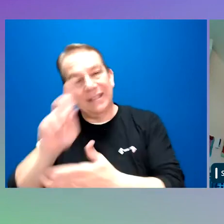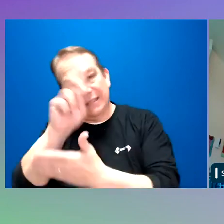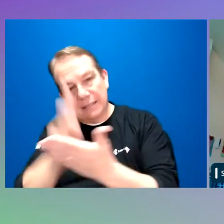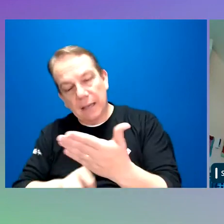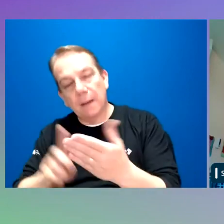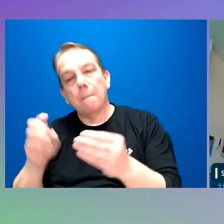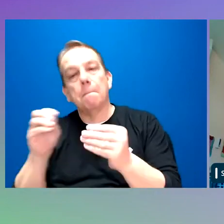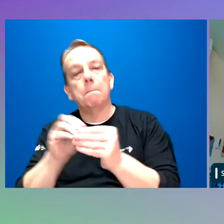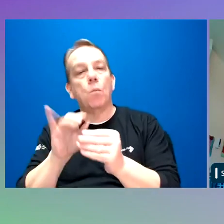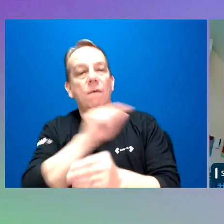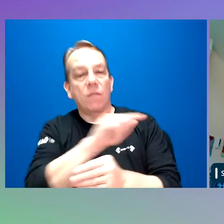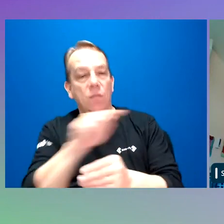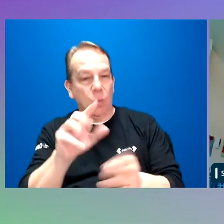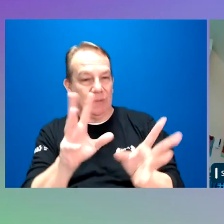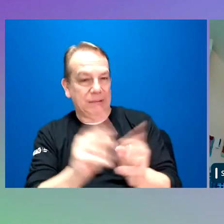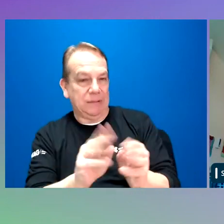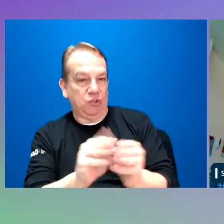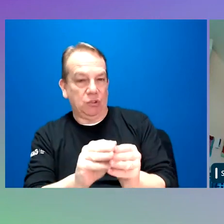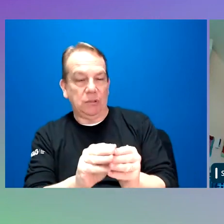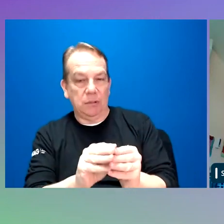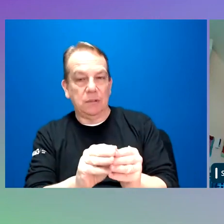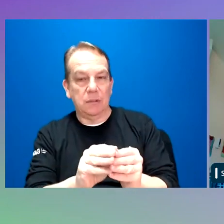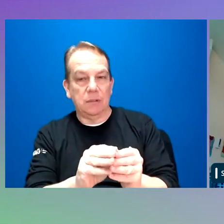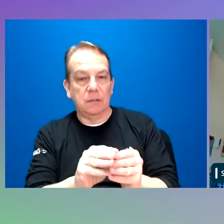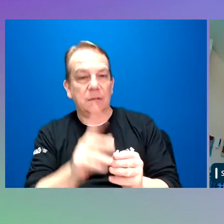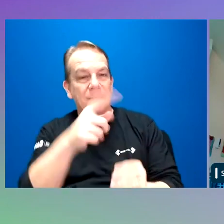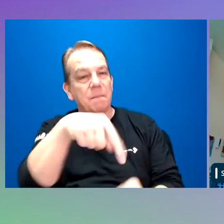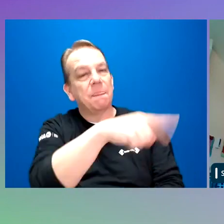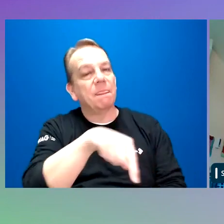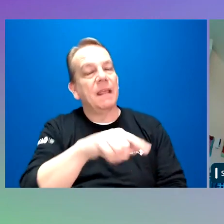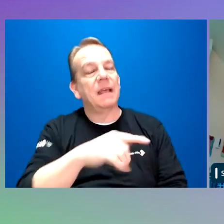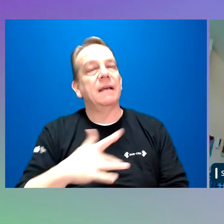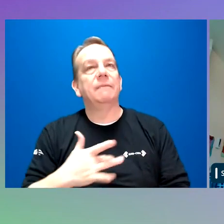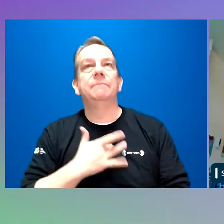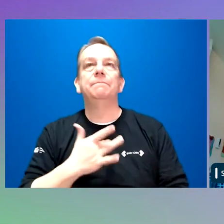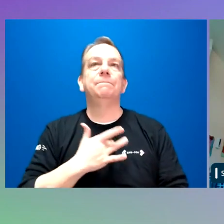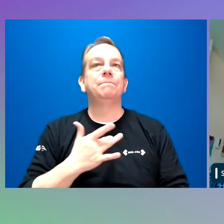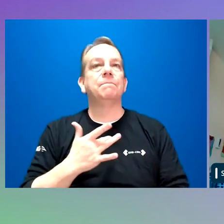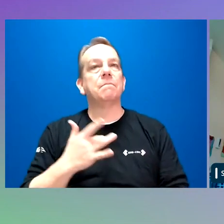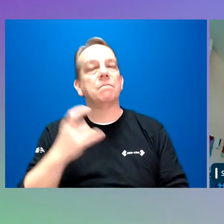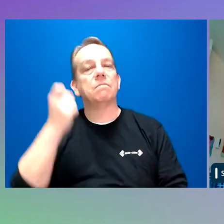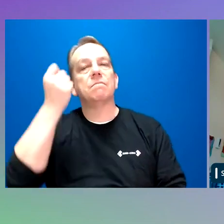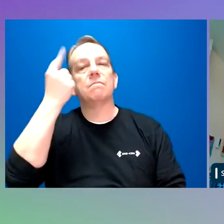sessions so that they understand, um, what